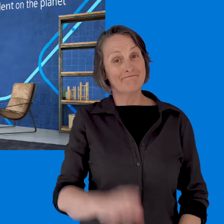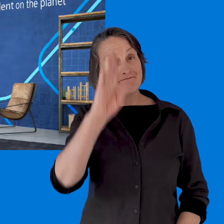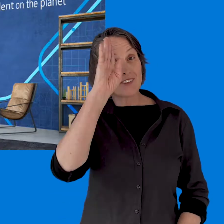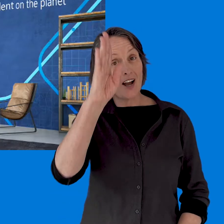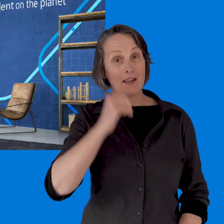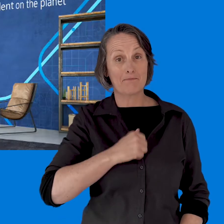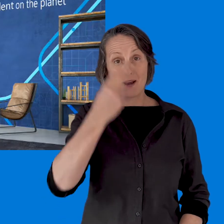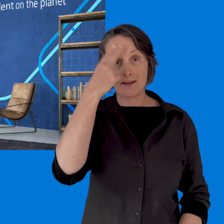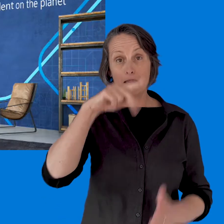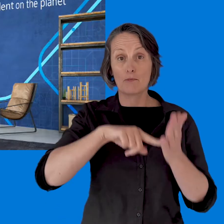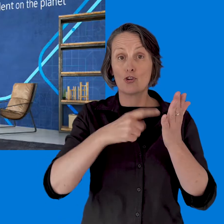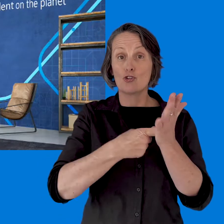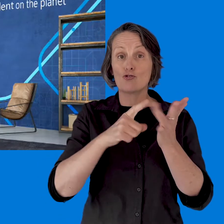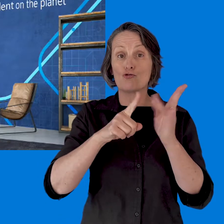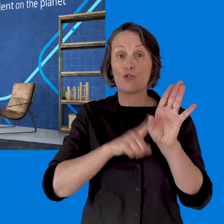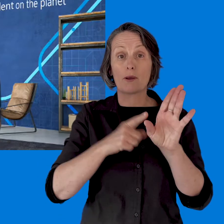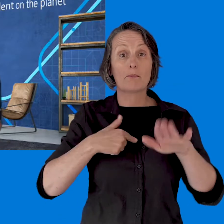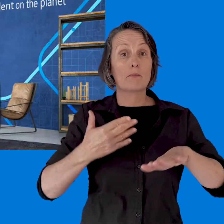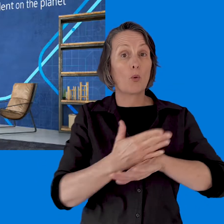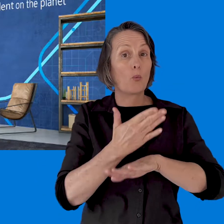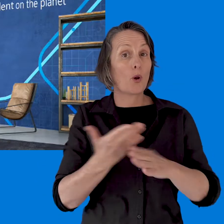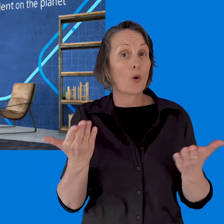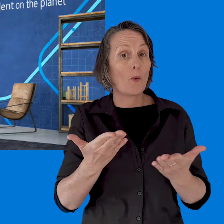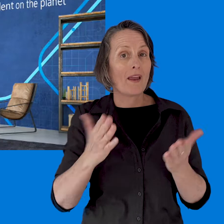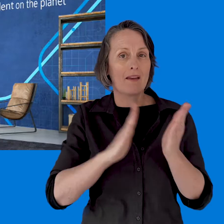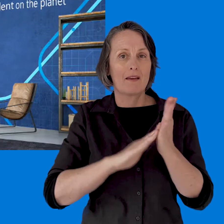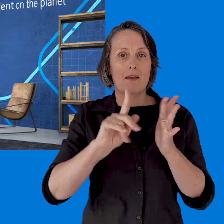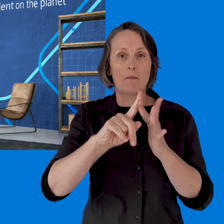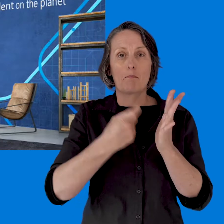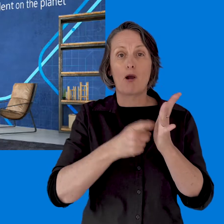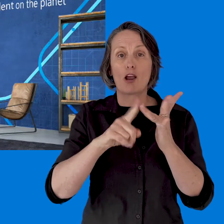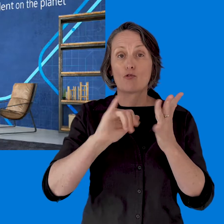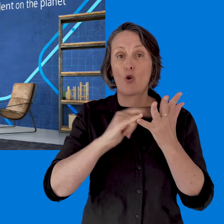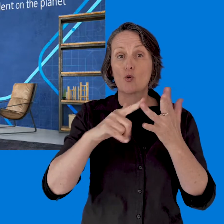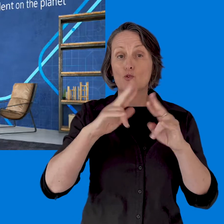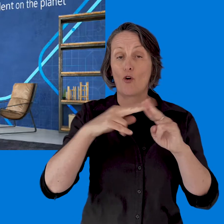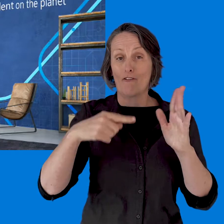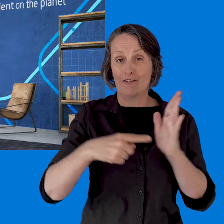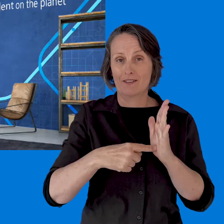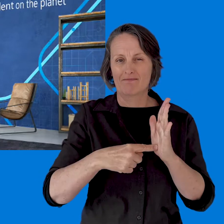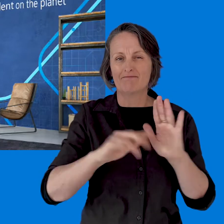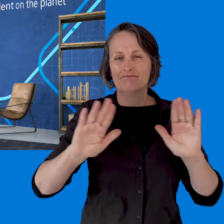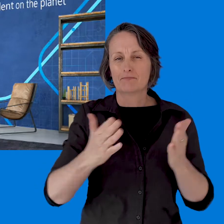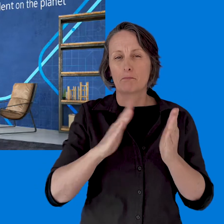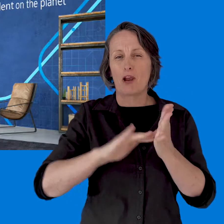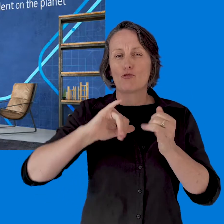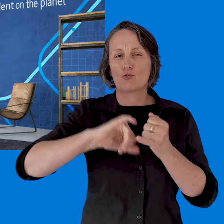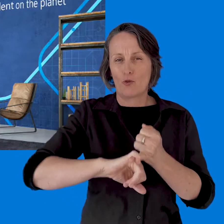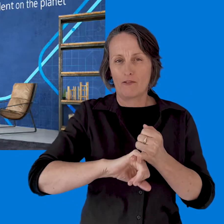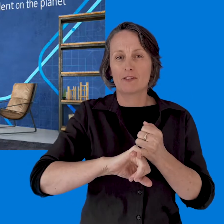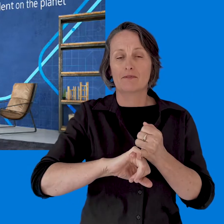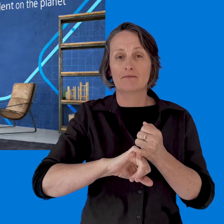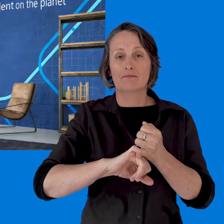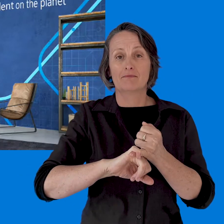Good. Hi everyone. I'm Troy. I'm from Microsoft and welcome to our fifth and final in the series,